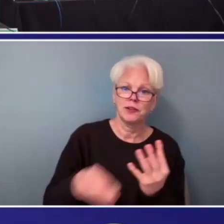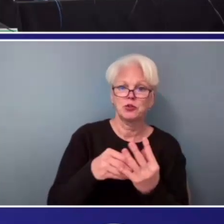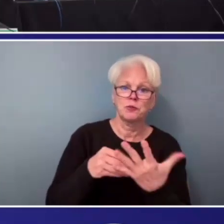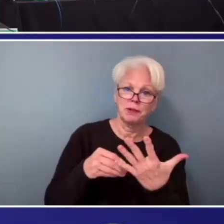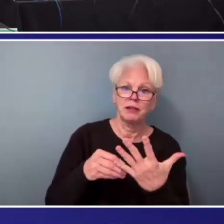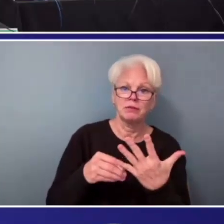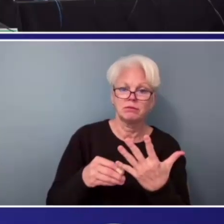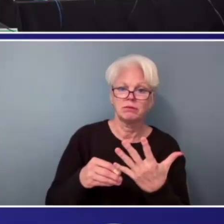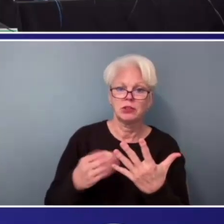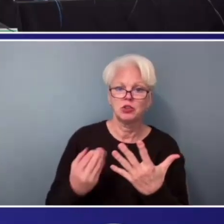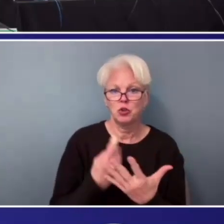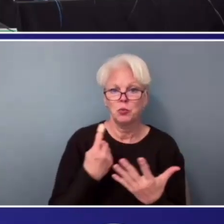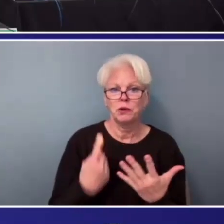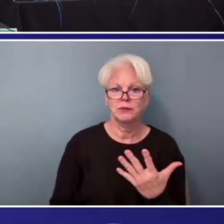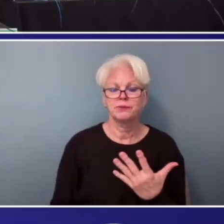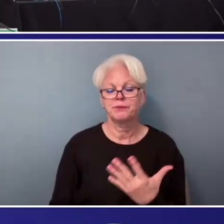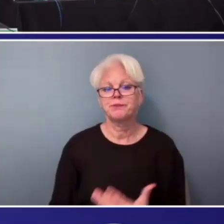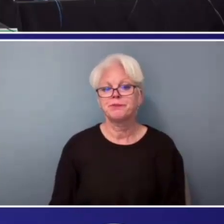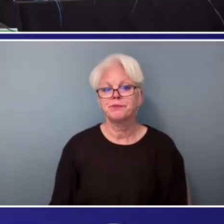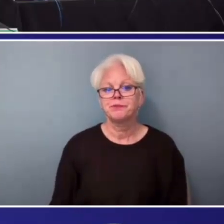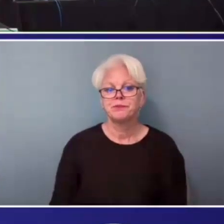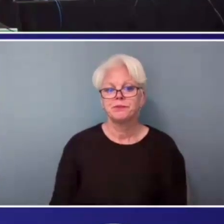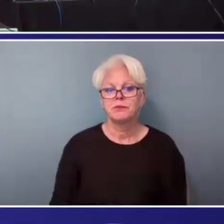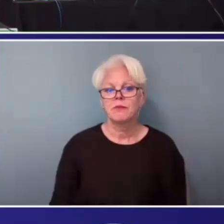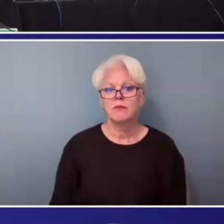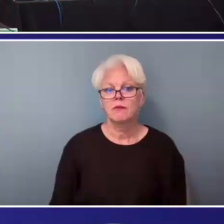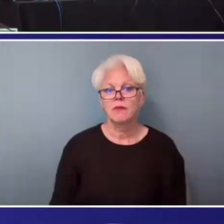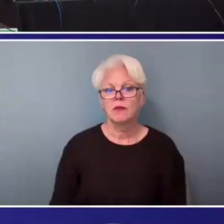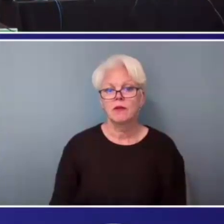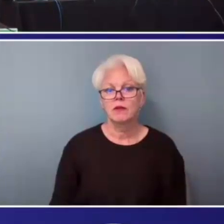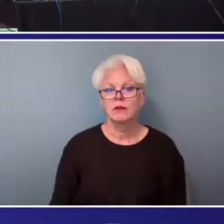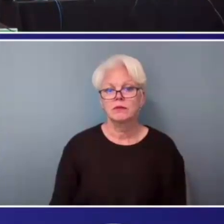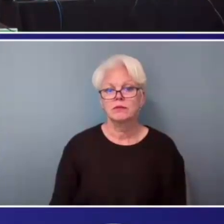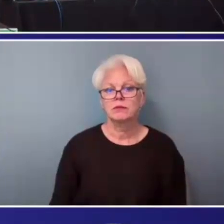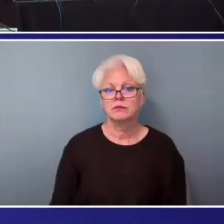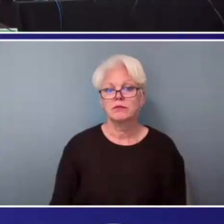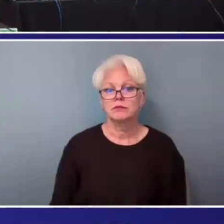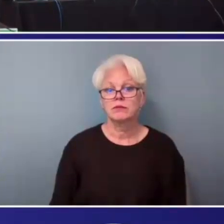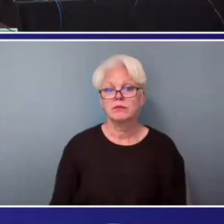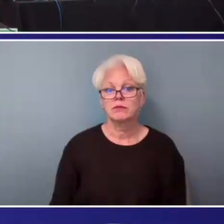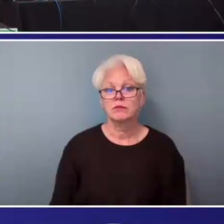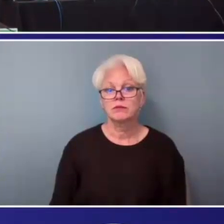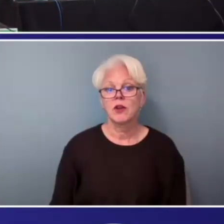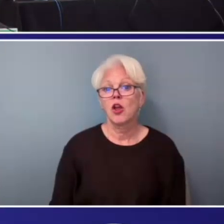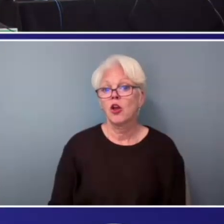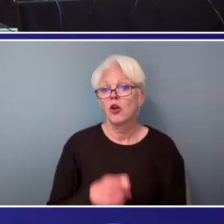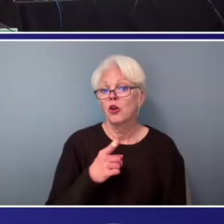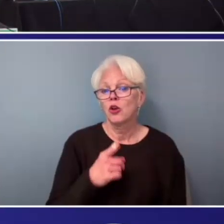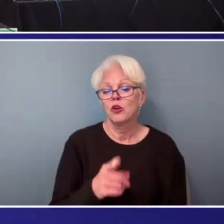And I guess I'll -- you can, you can, you can sort of explain why I